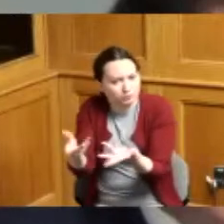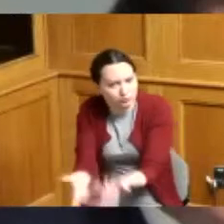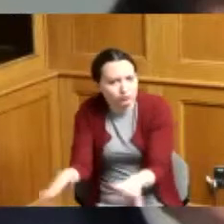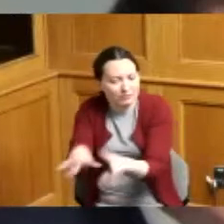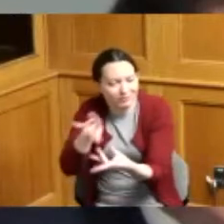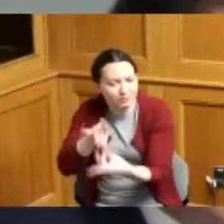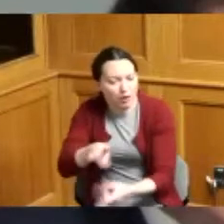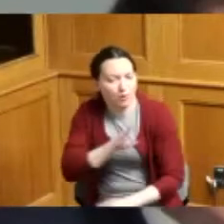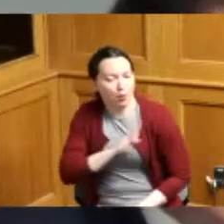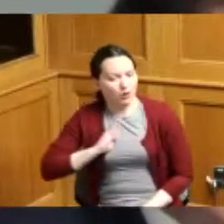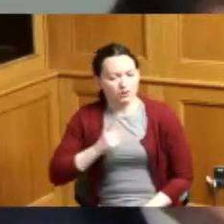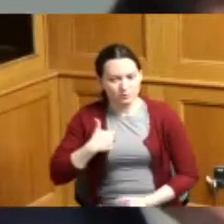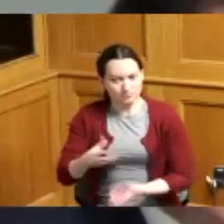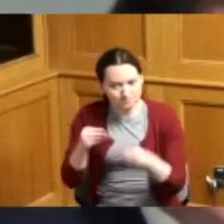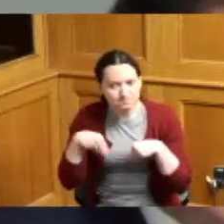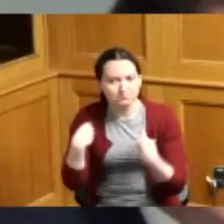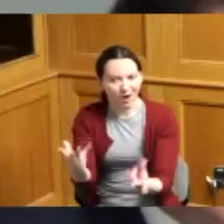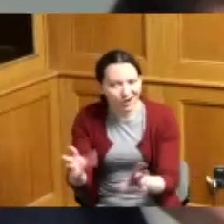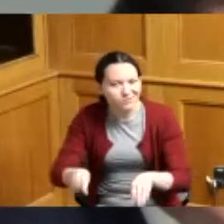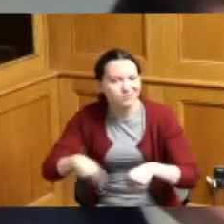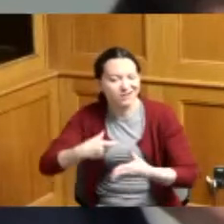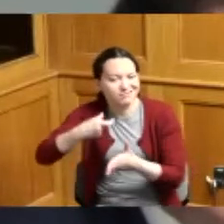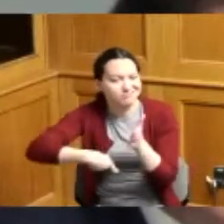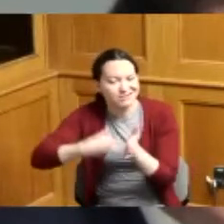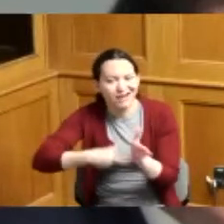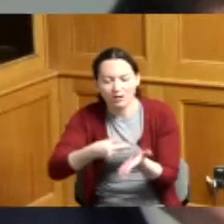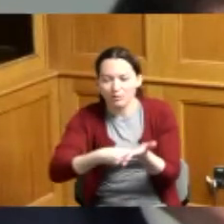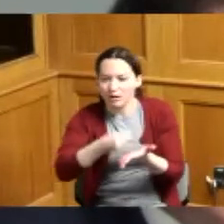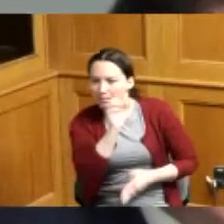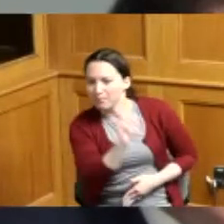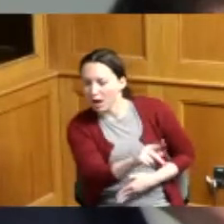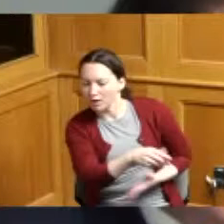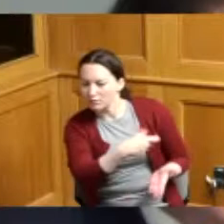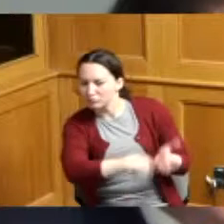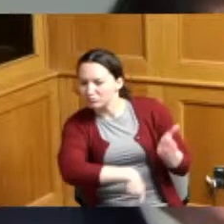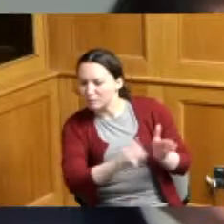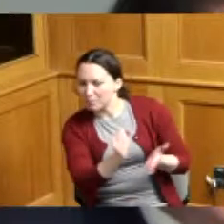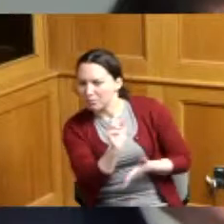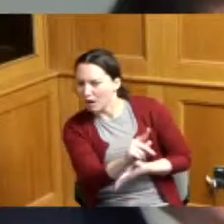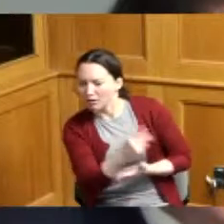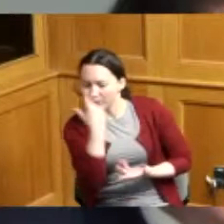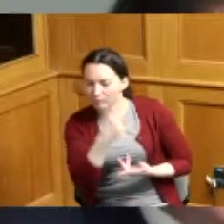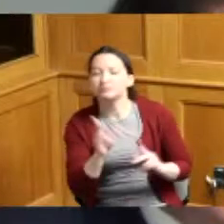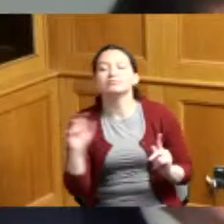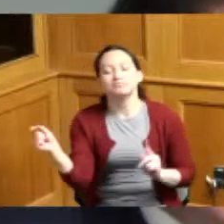board to continue to provide as much property tax rebate as as possibly can be done and yes you can